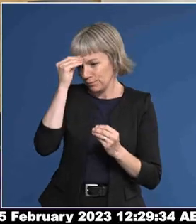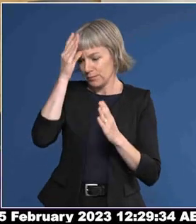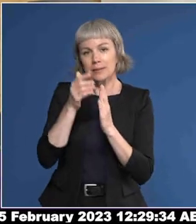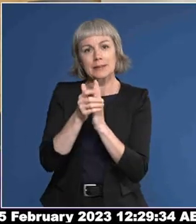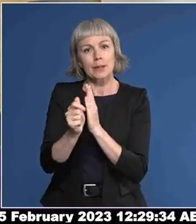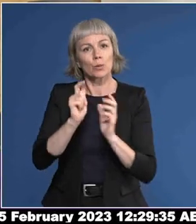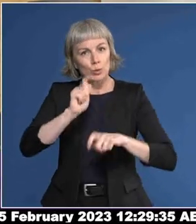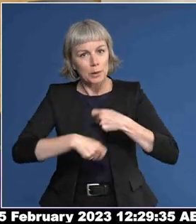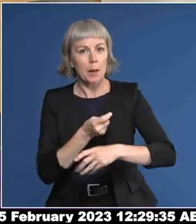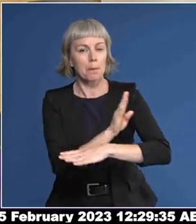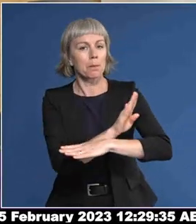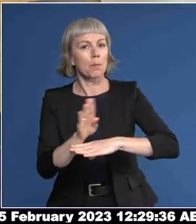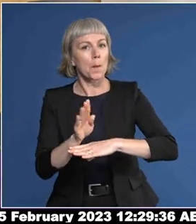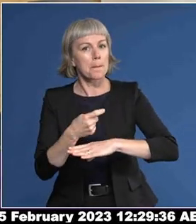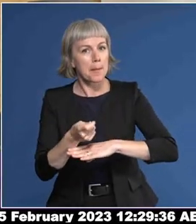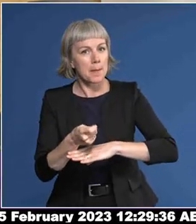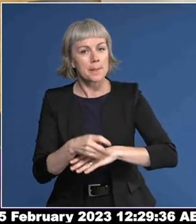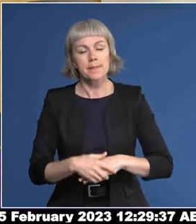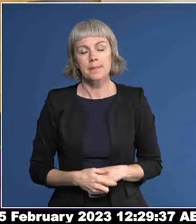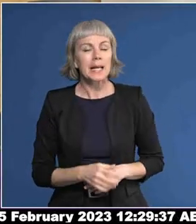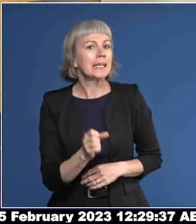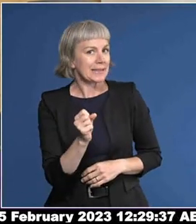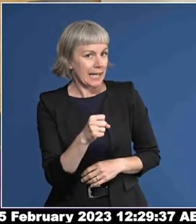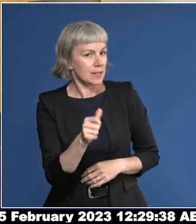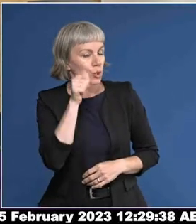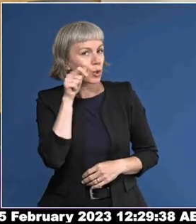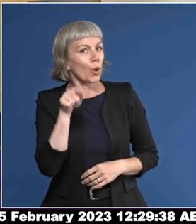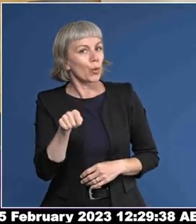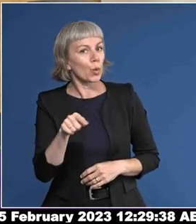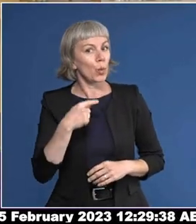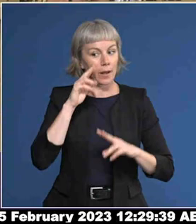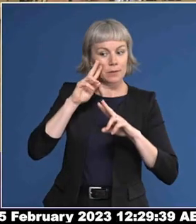Yes. And we have been actively looking into that to create an opportunity